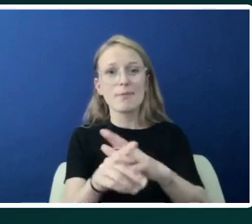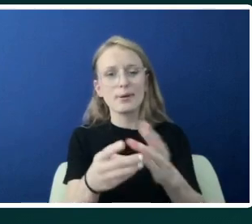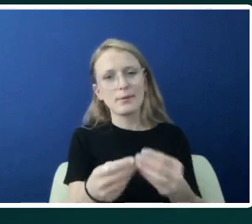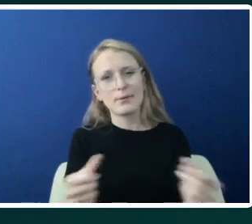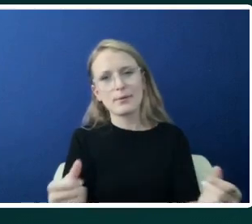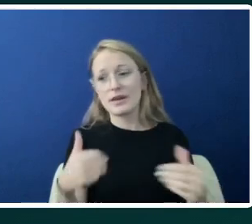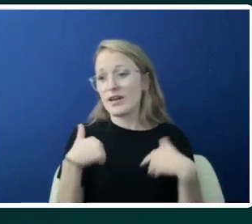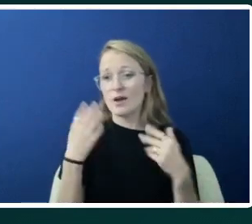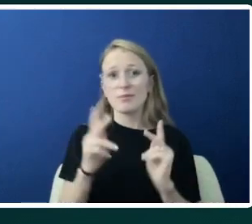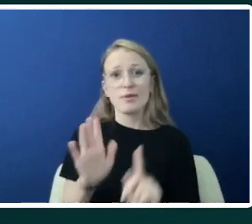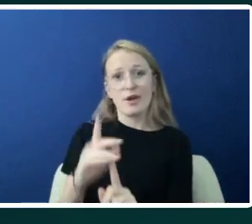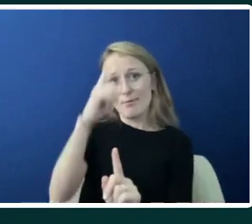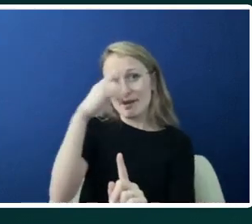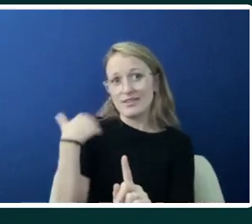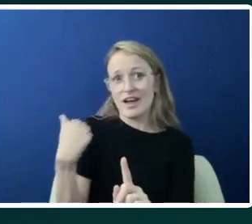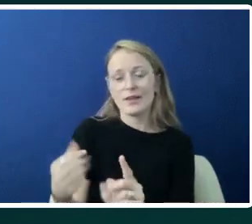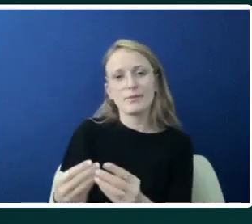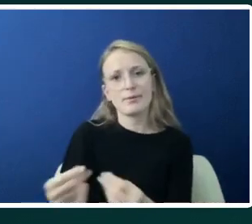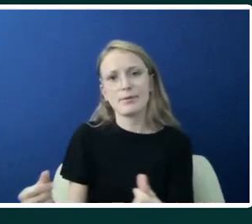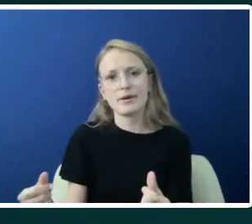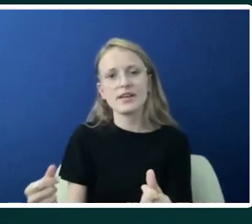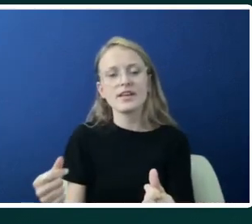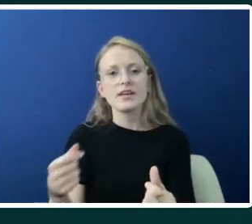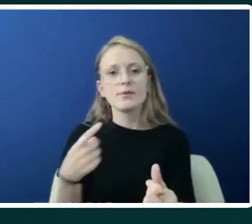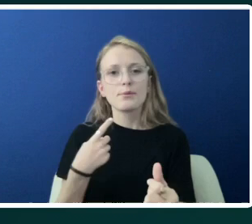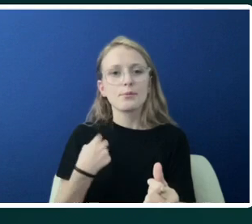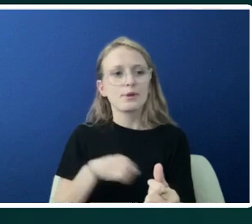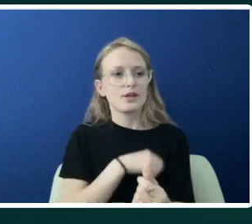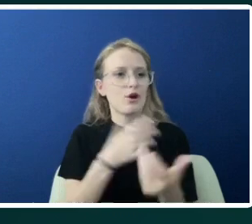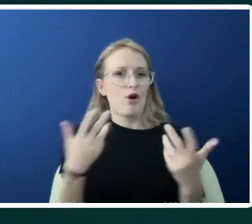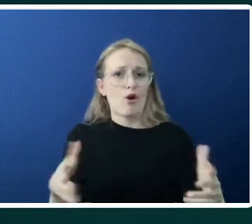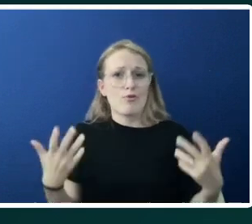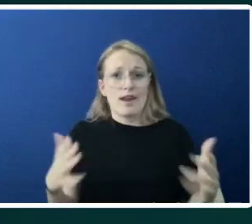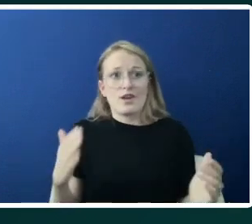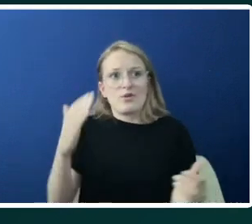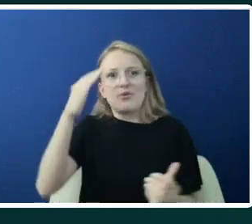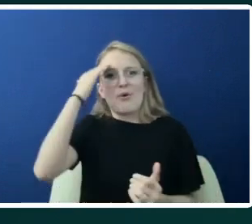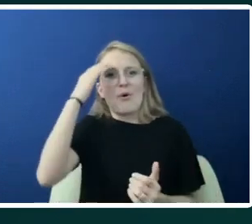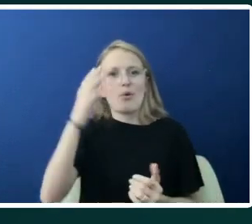We know viscerally that this -- the world that we are living in is not the same world